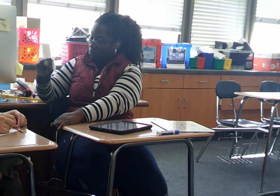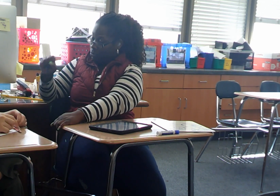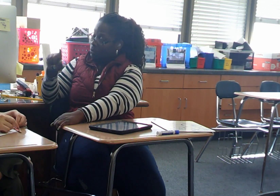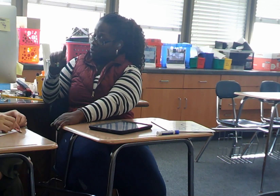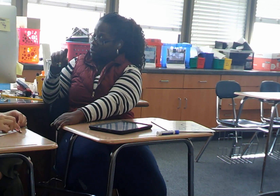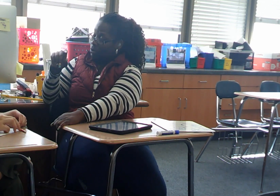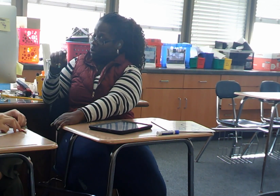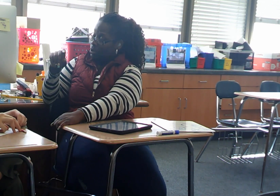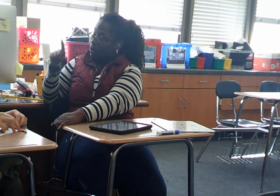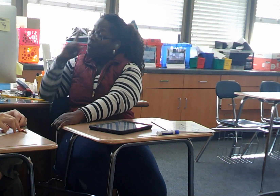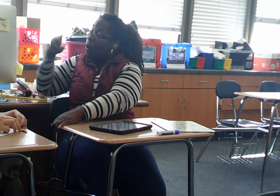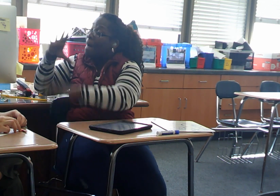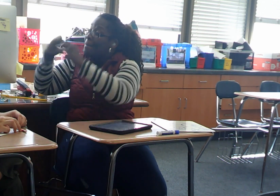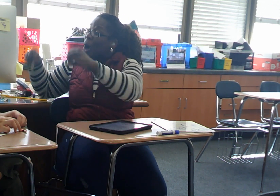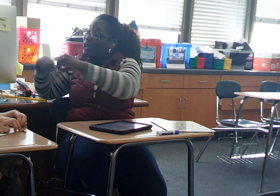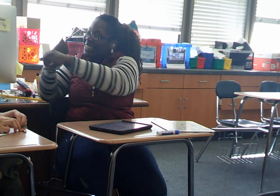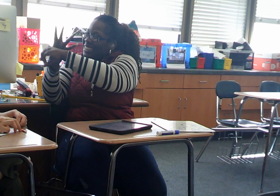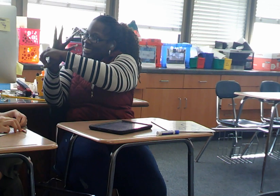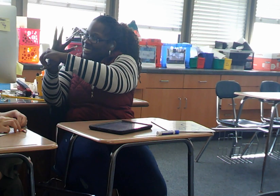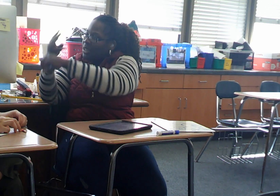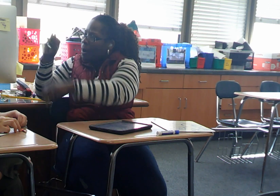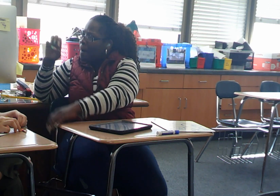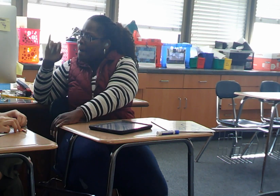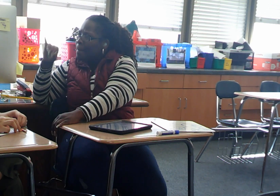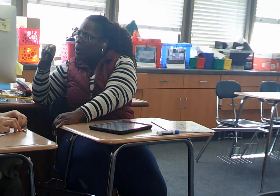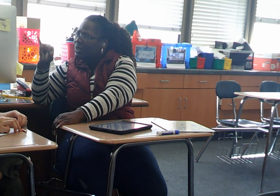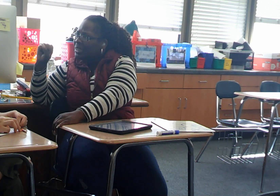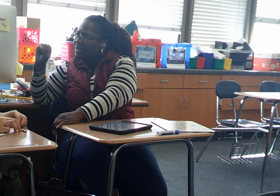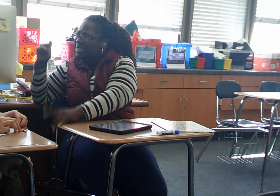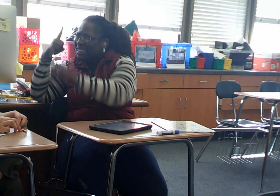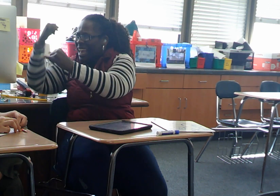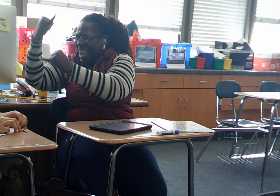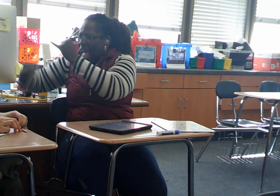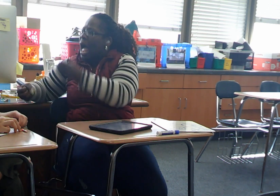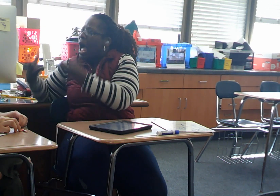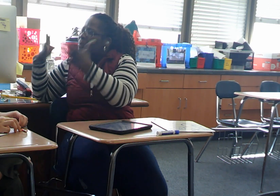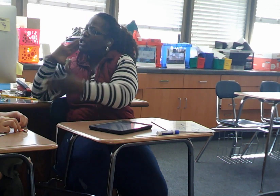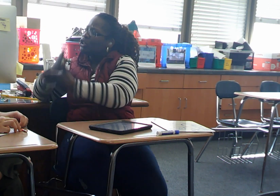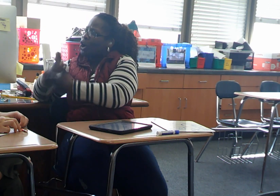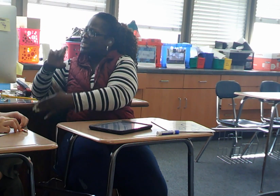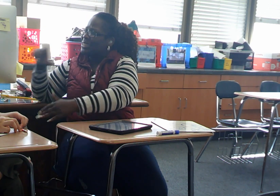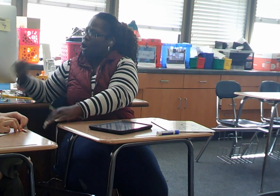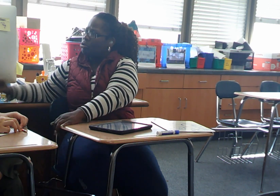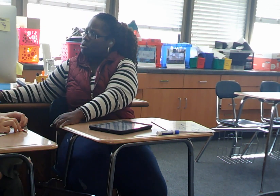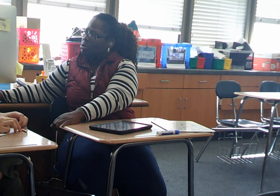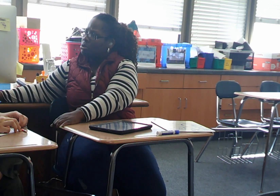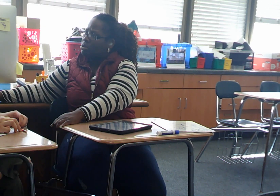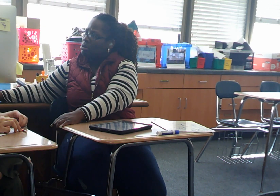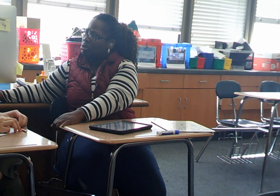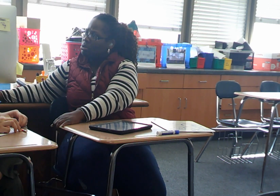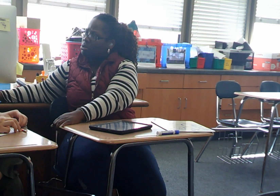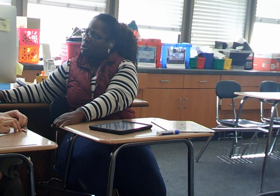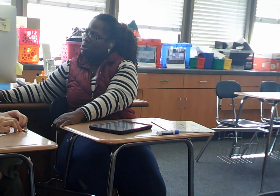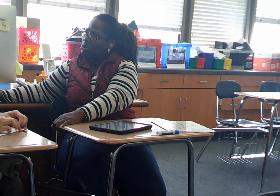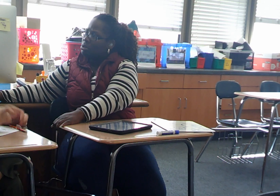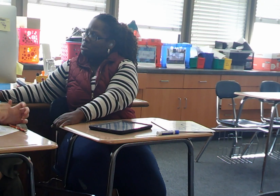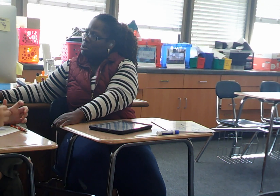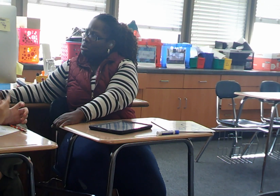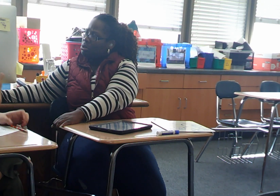Yes. For Meiosis. How many daughter cells are there?